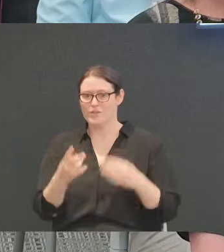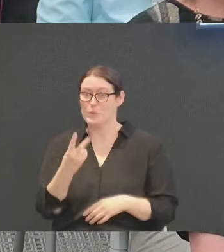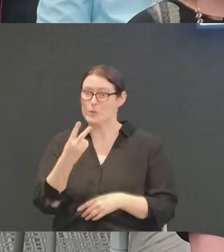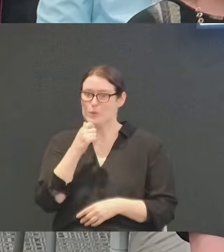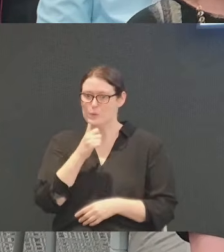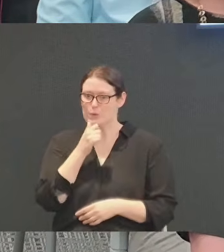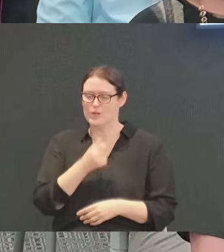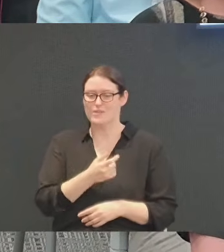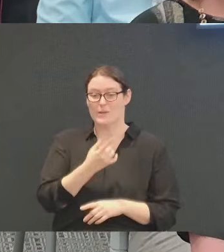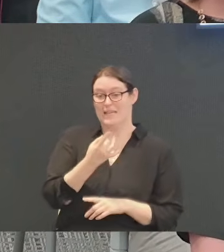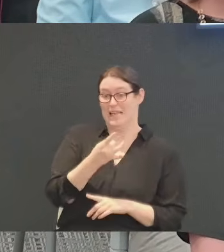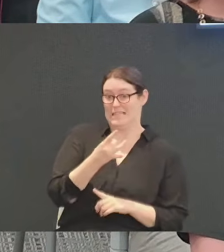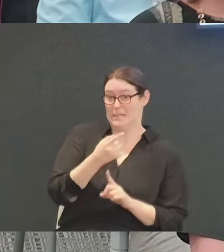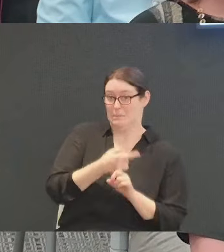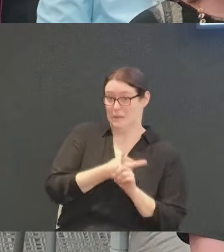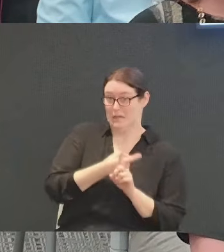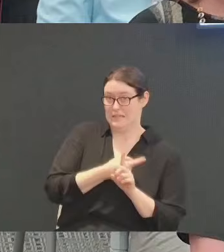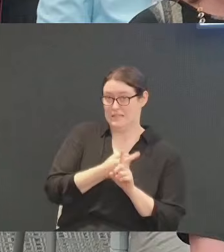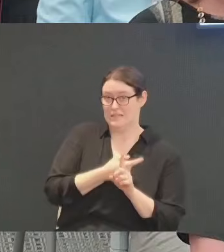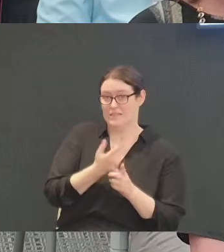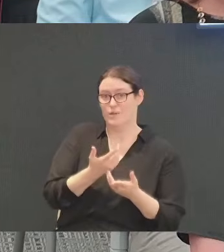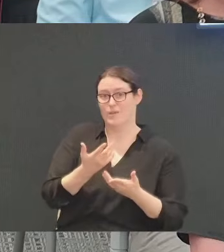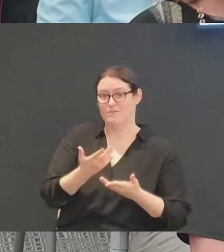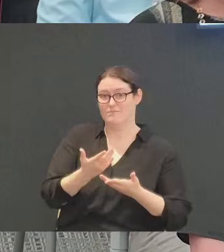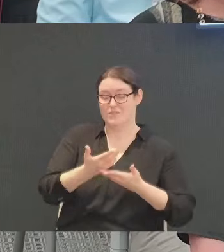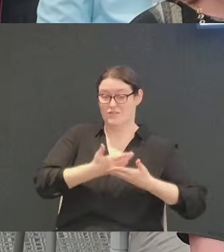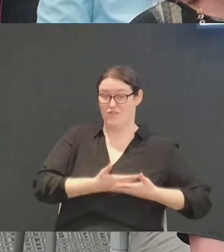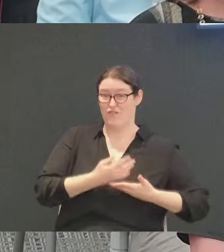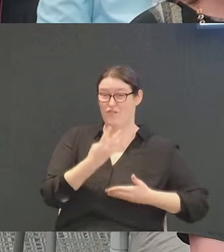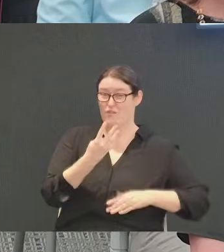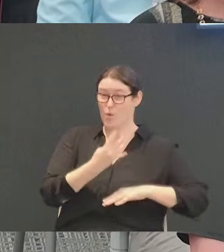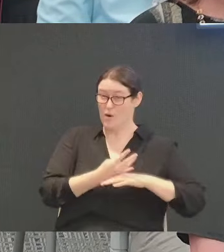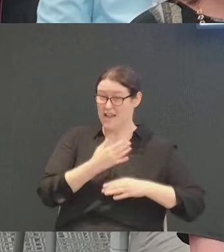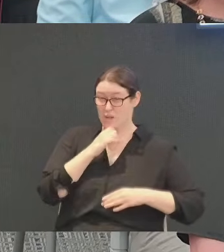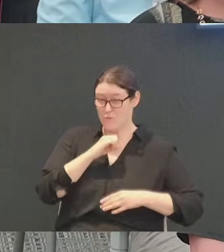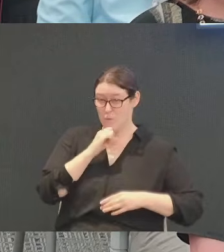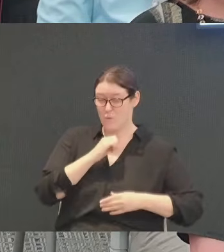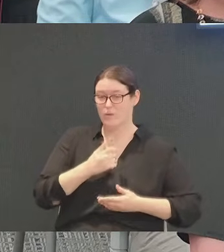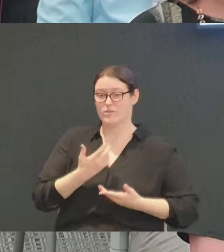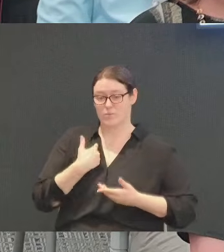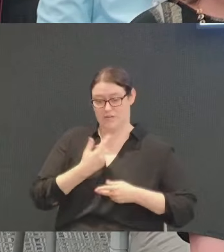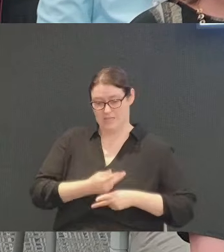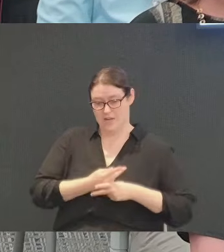we've received her when she was 4 days old. We have another four-month-old who we've received